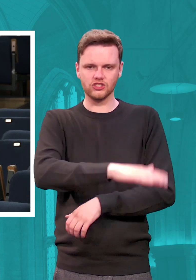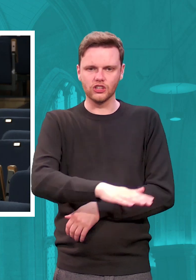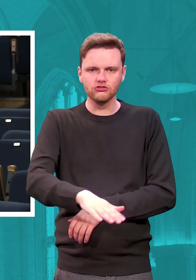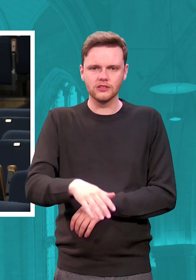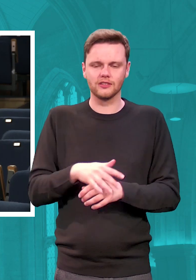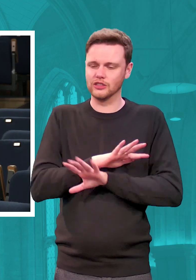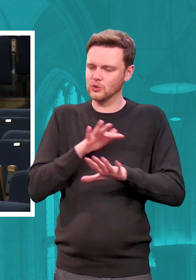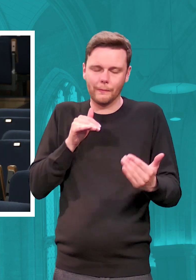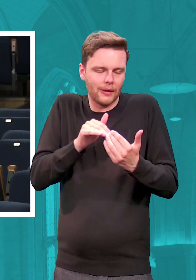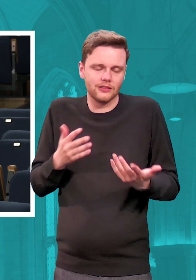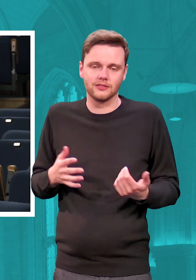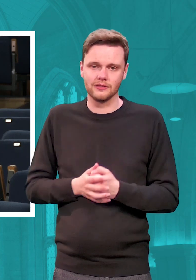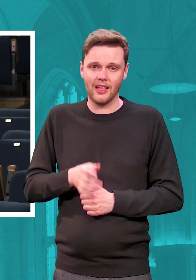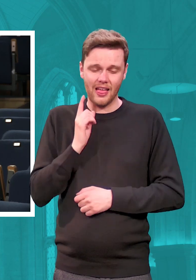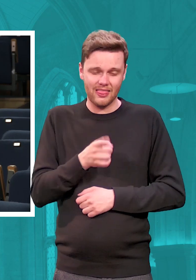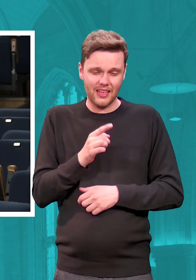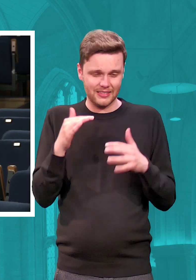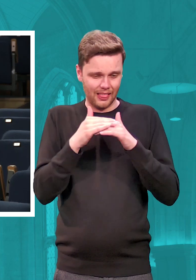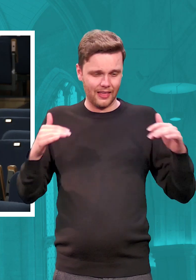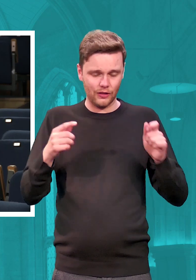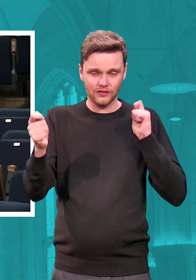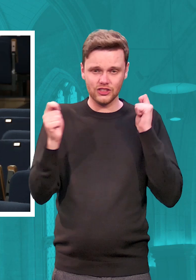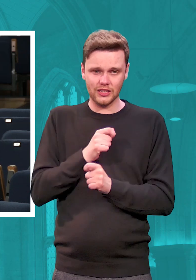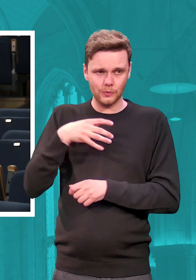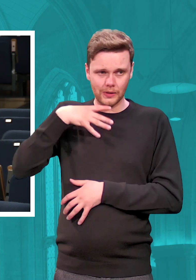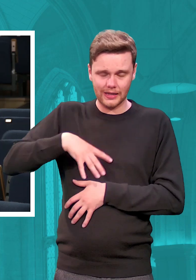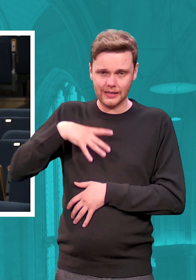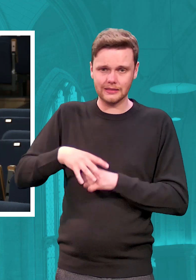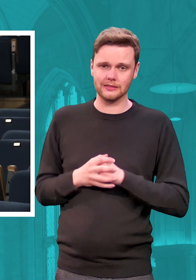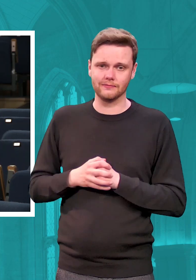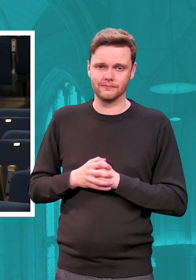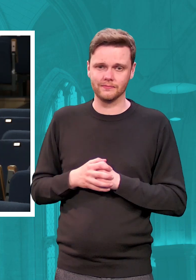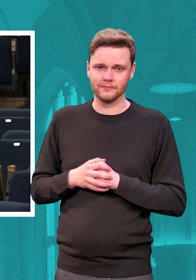That's the level of change that is required. It will not be without pain,